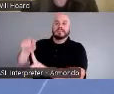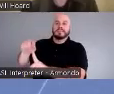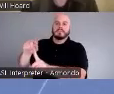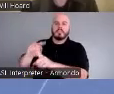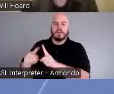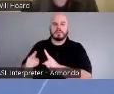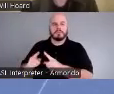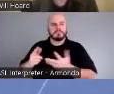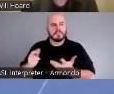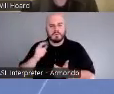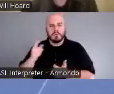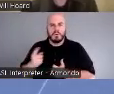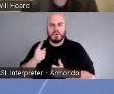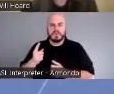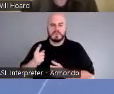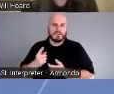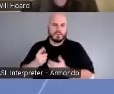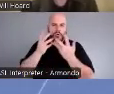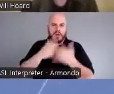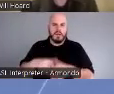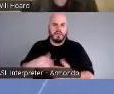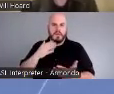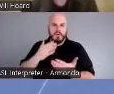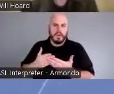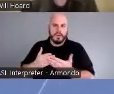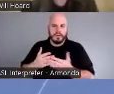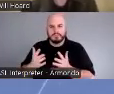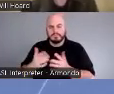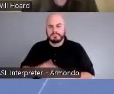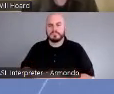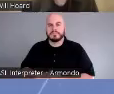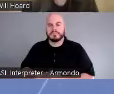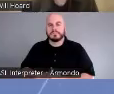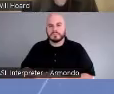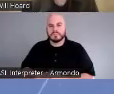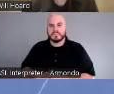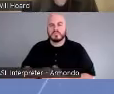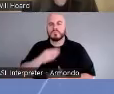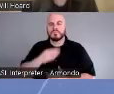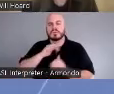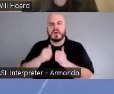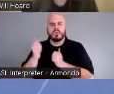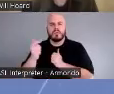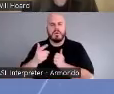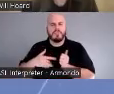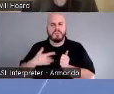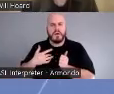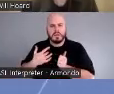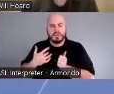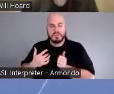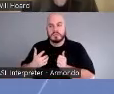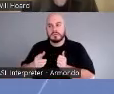work out that way. So I am curious how you all felt about--